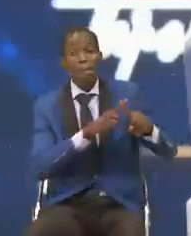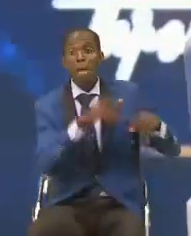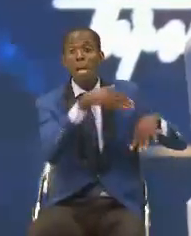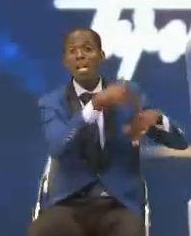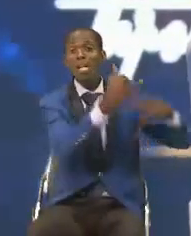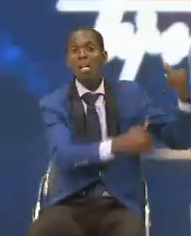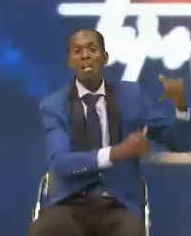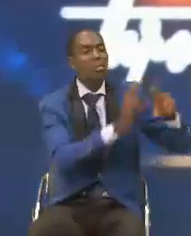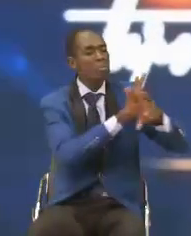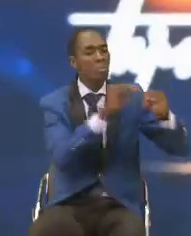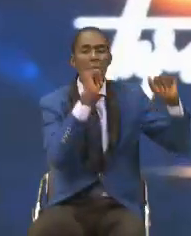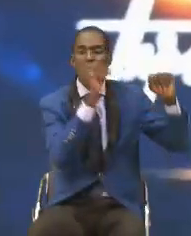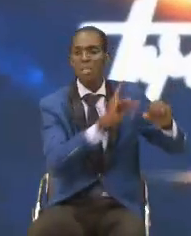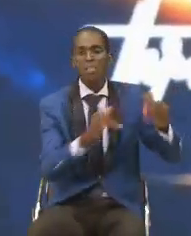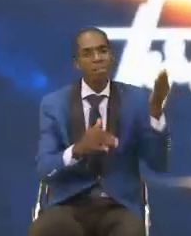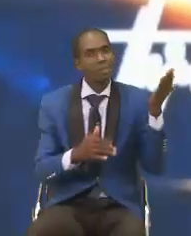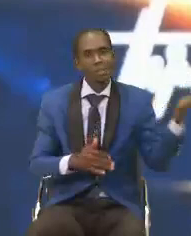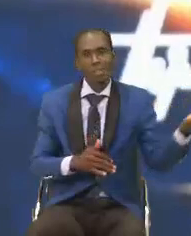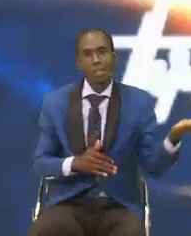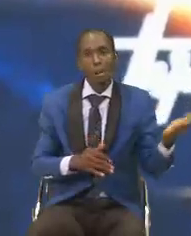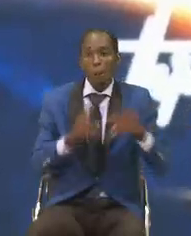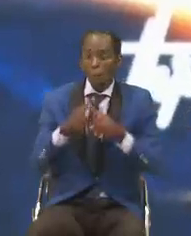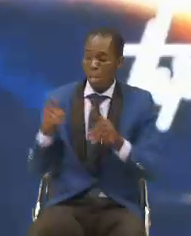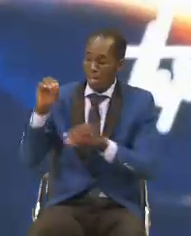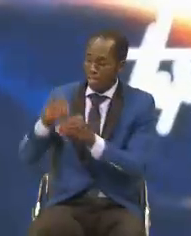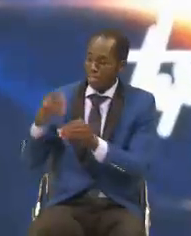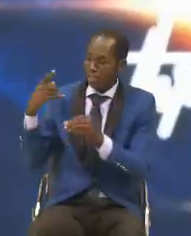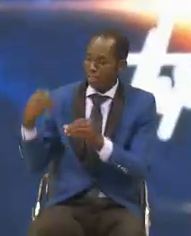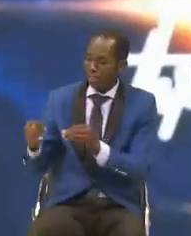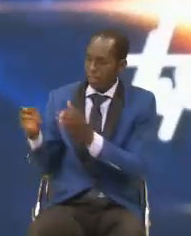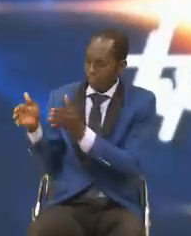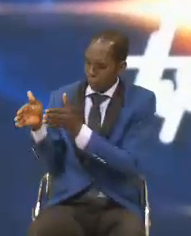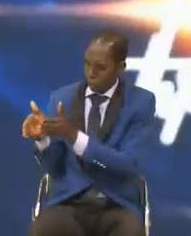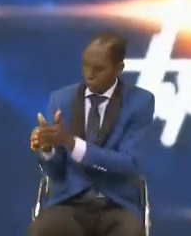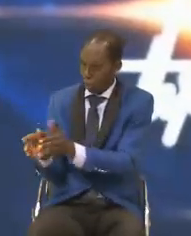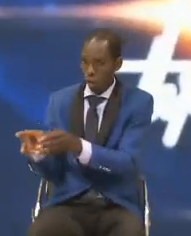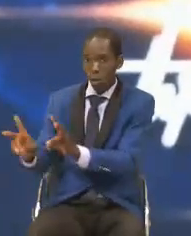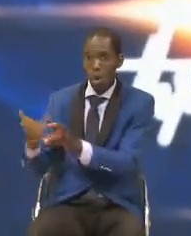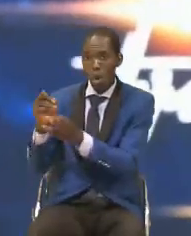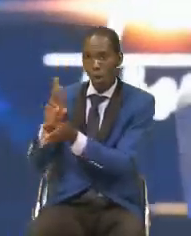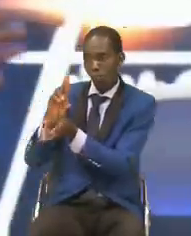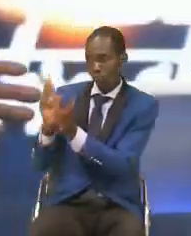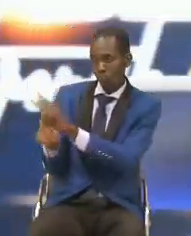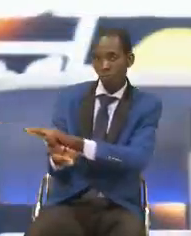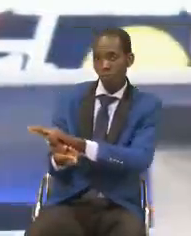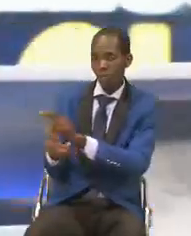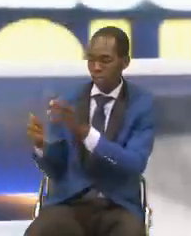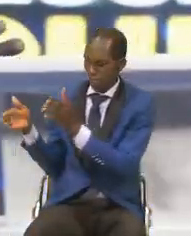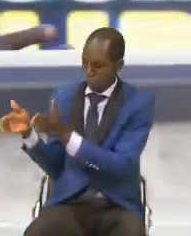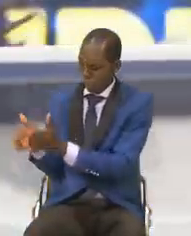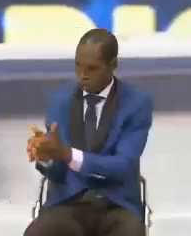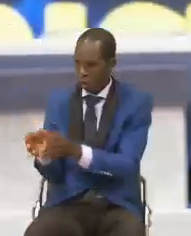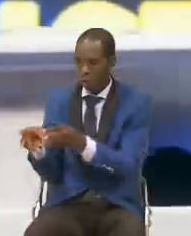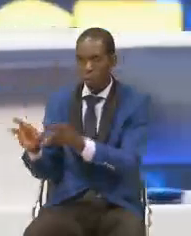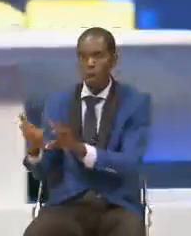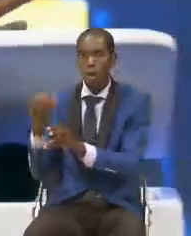everything but there's no blessing in the broad way is the narrow way of repentance